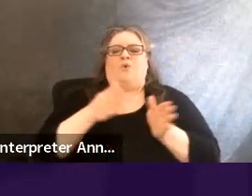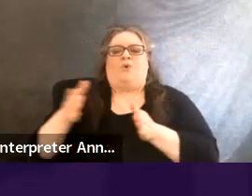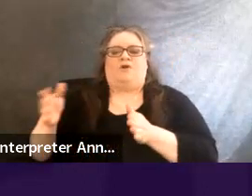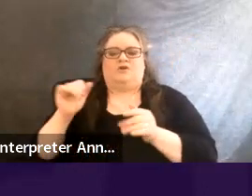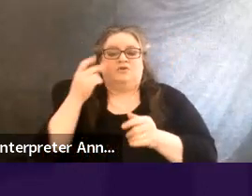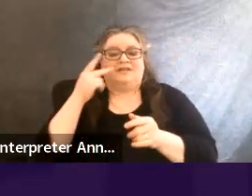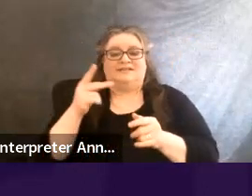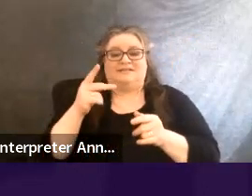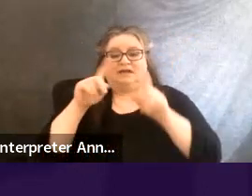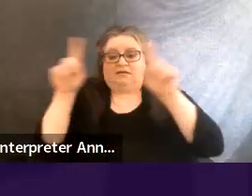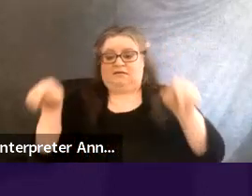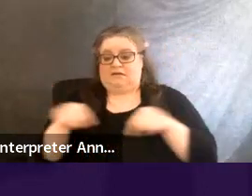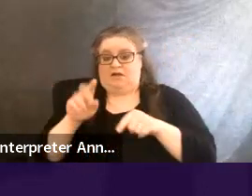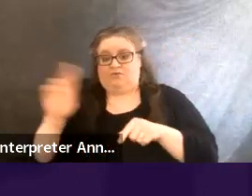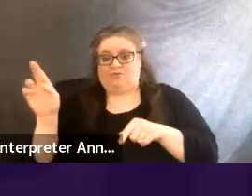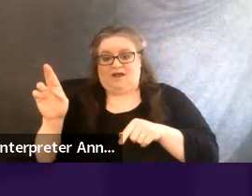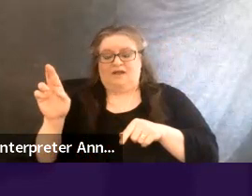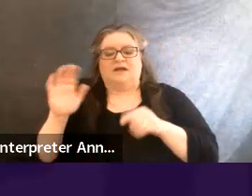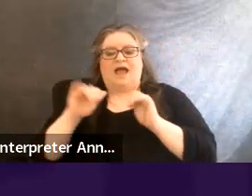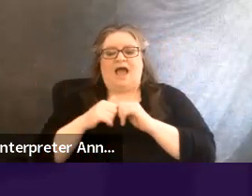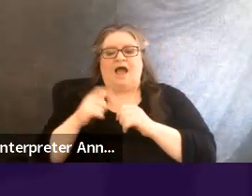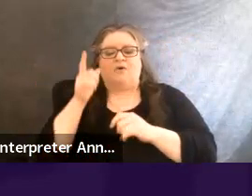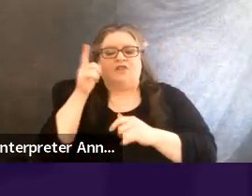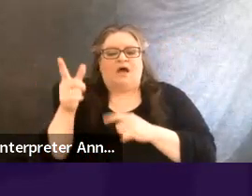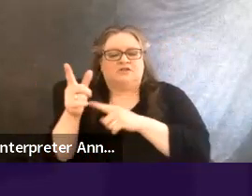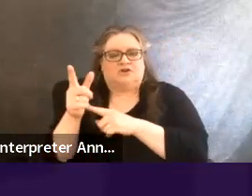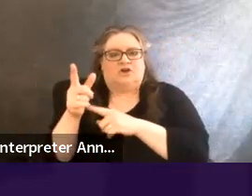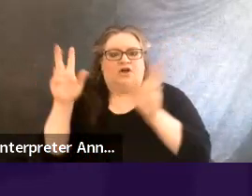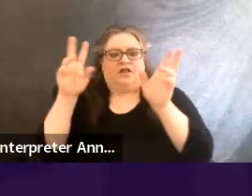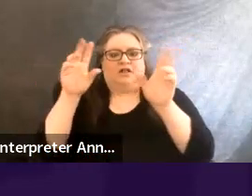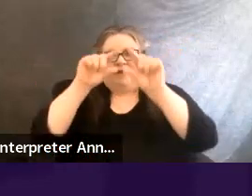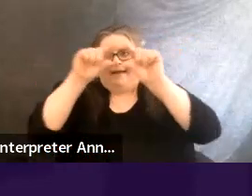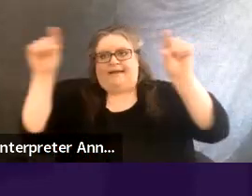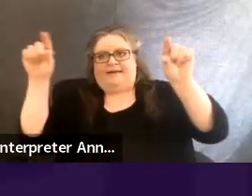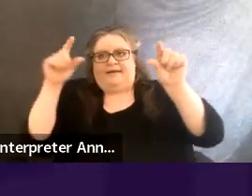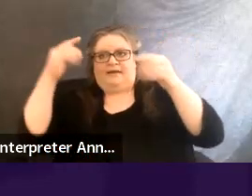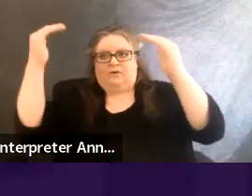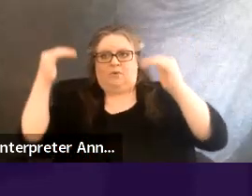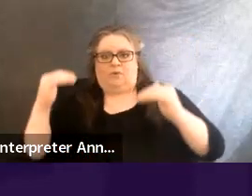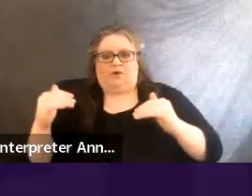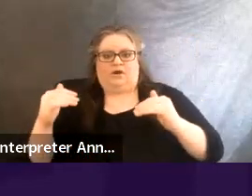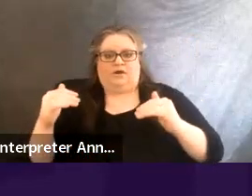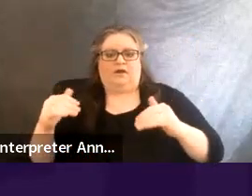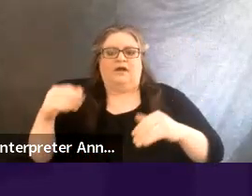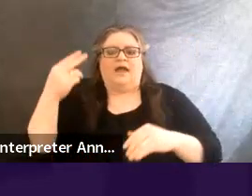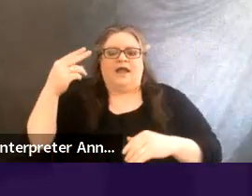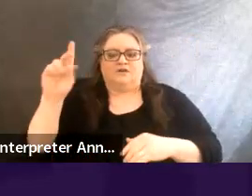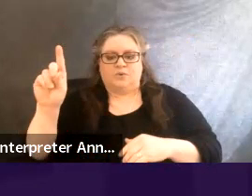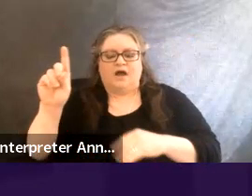where I have an example of how a logical heading order is implemented. Heading level 1 or H1 is commonly used